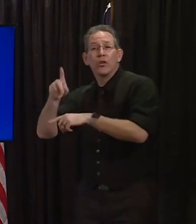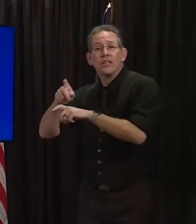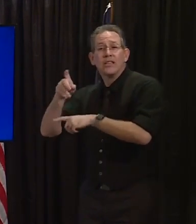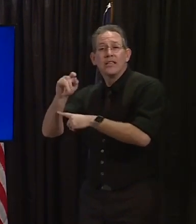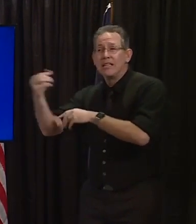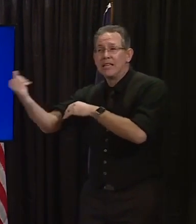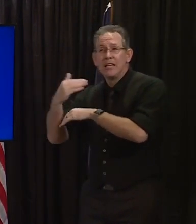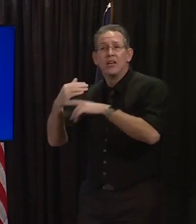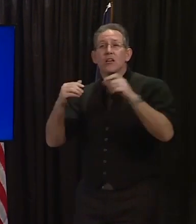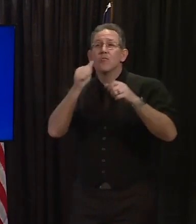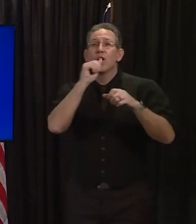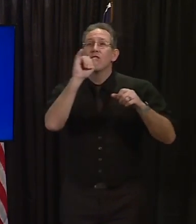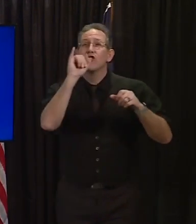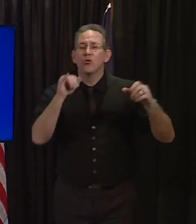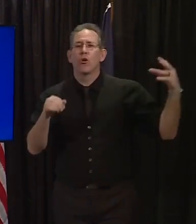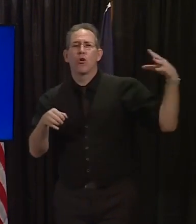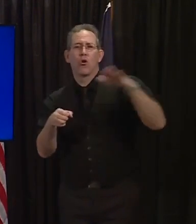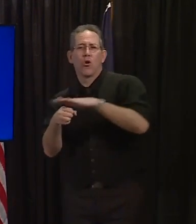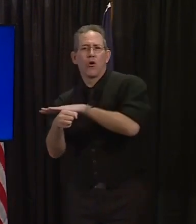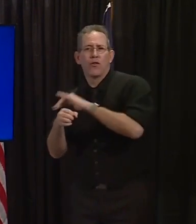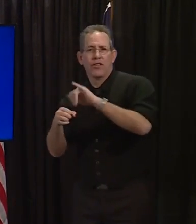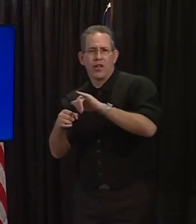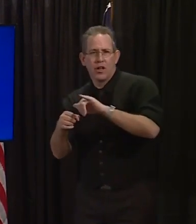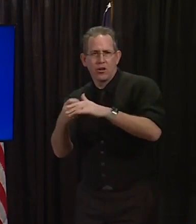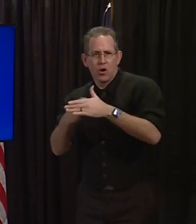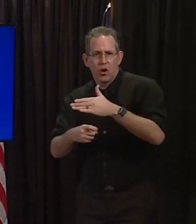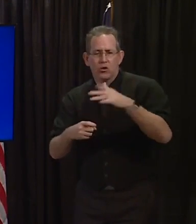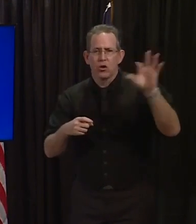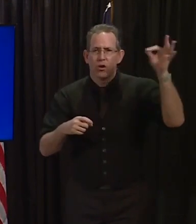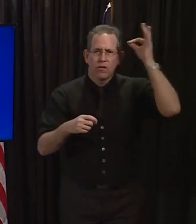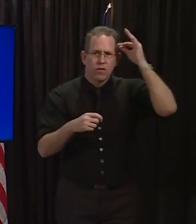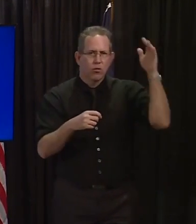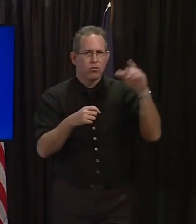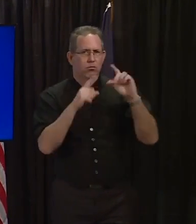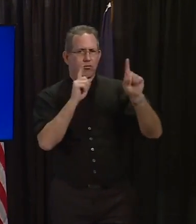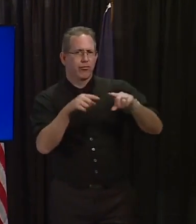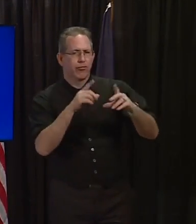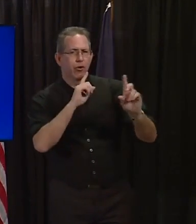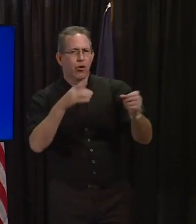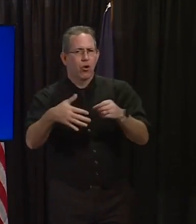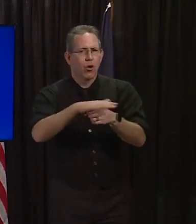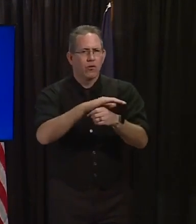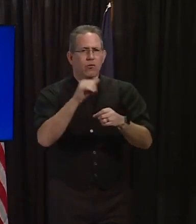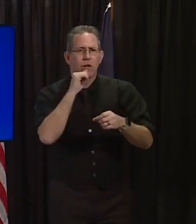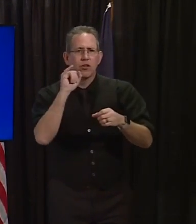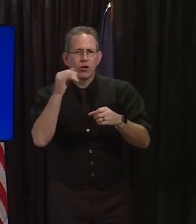estimate about 140,000 vermonters. This new rule will now apply to All of those